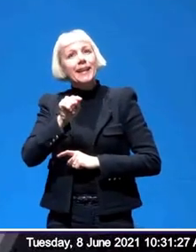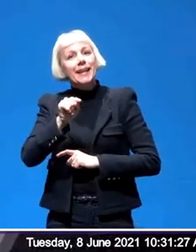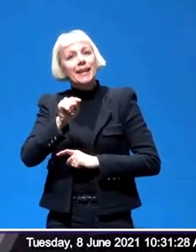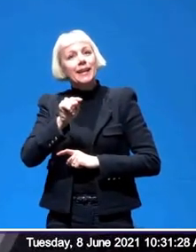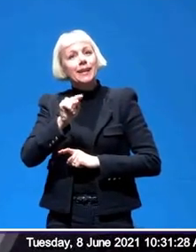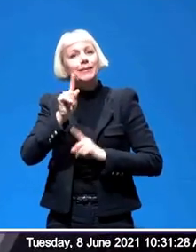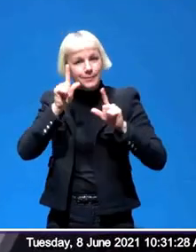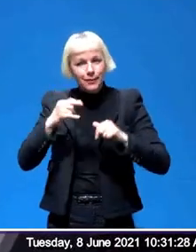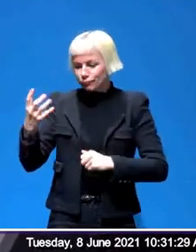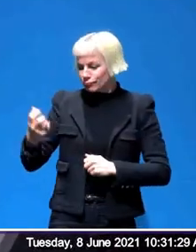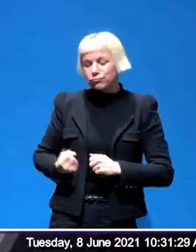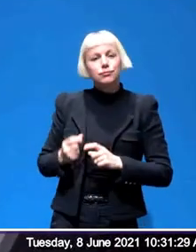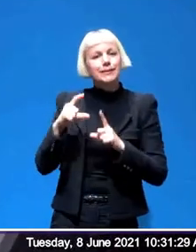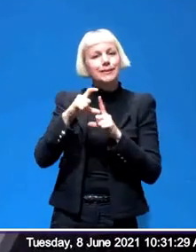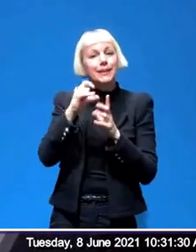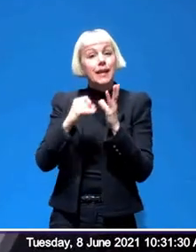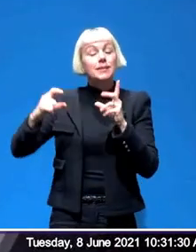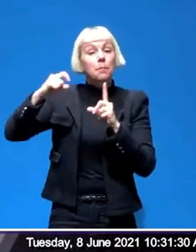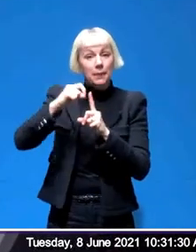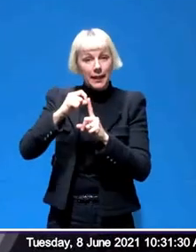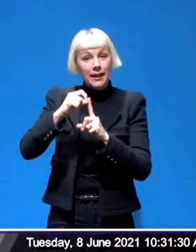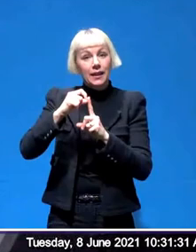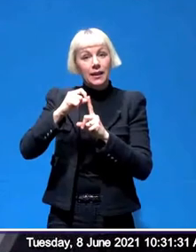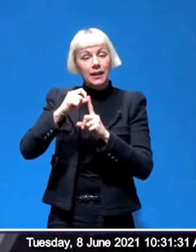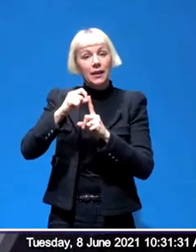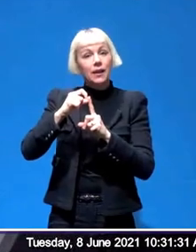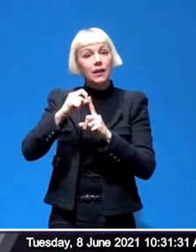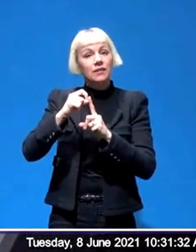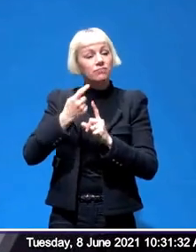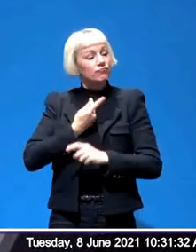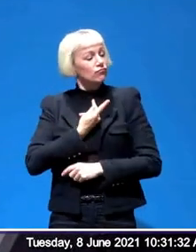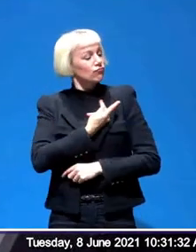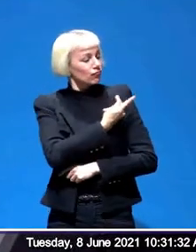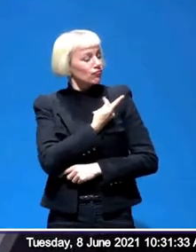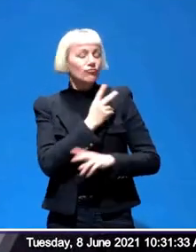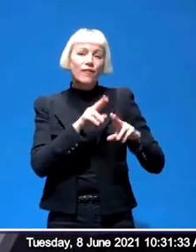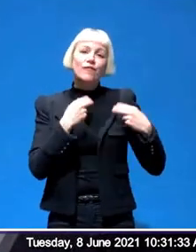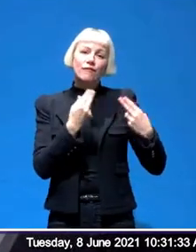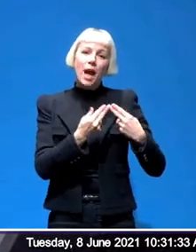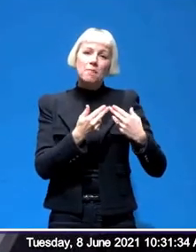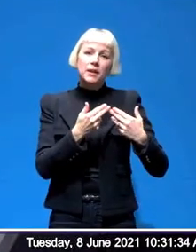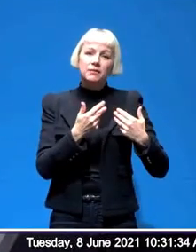receive a pension, then we actually --- we were happy for him to enter the same